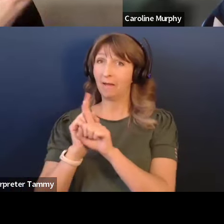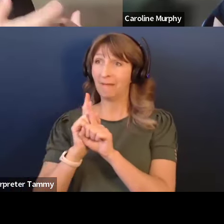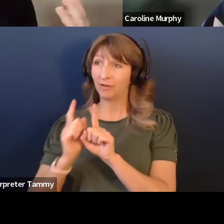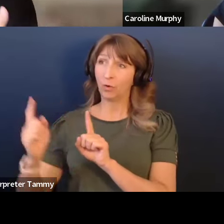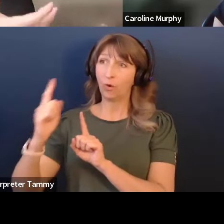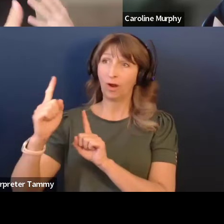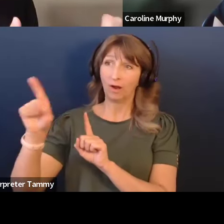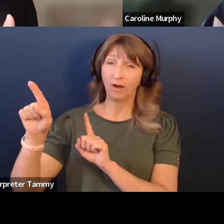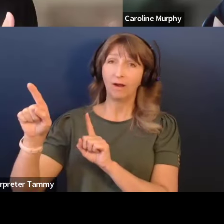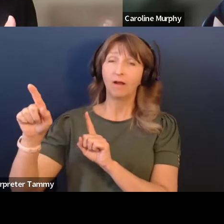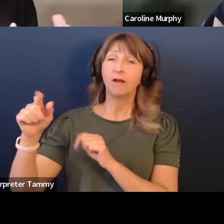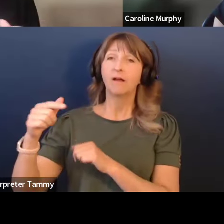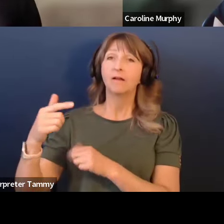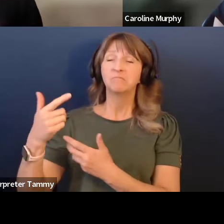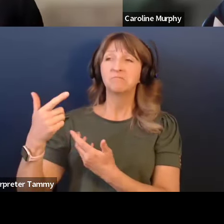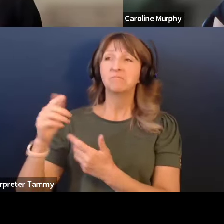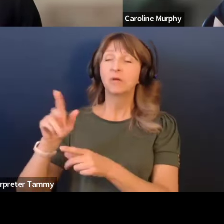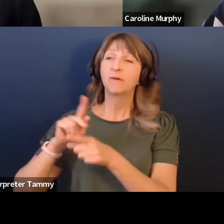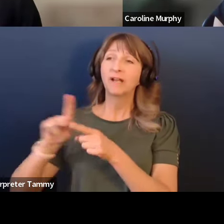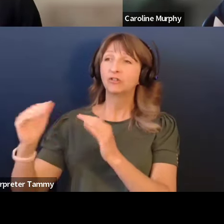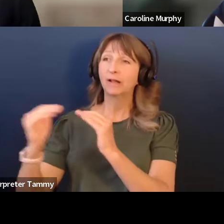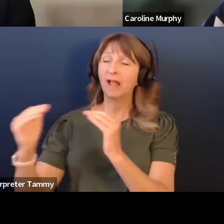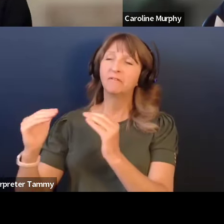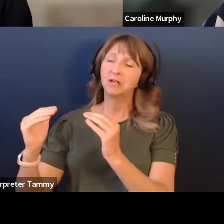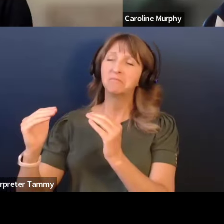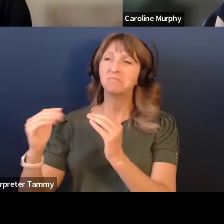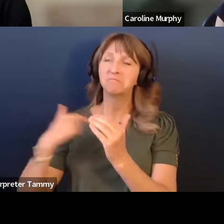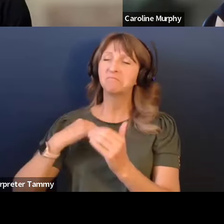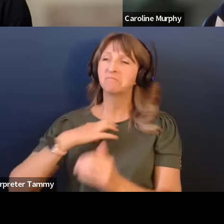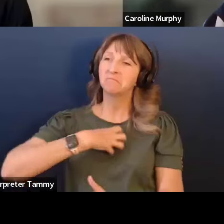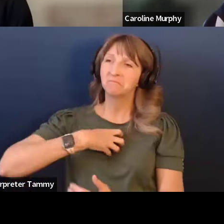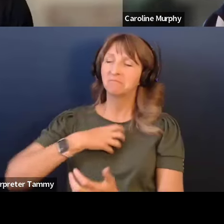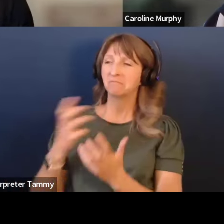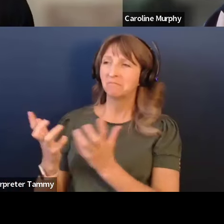we're at in the professional level. And then I have my mentes and that allows me